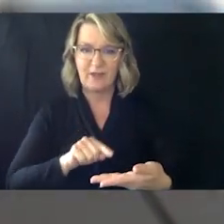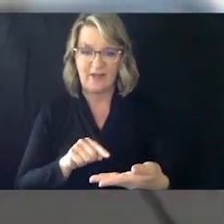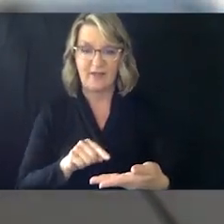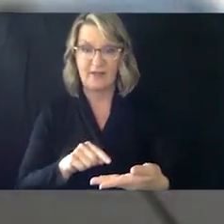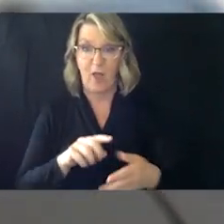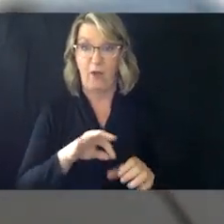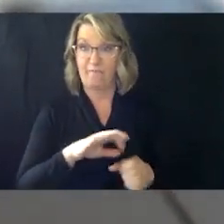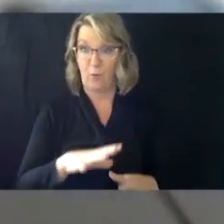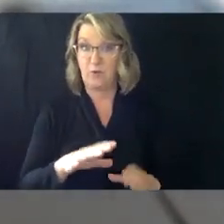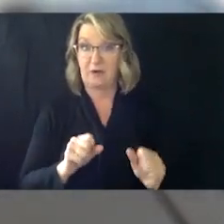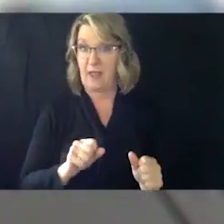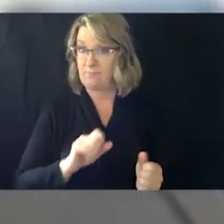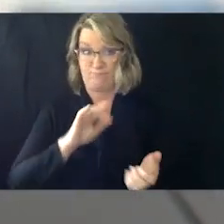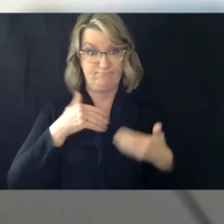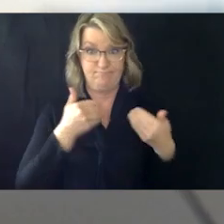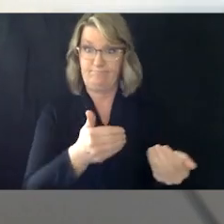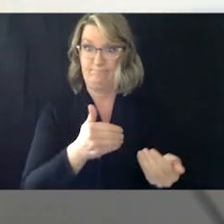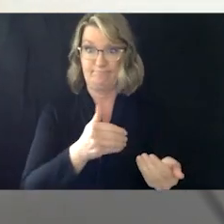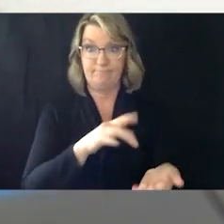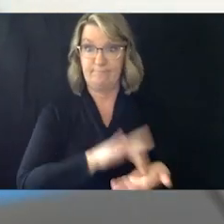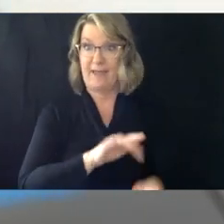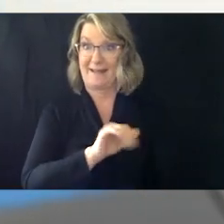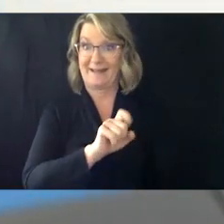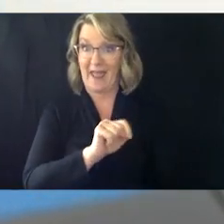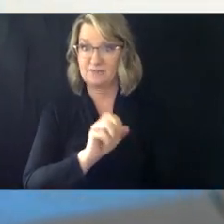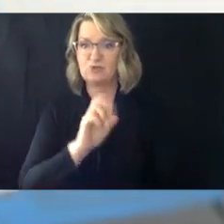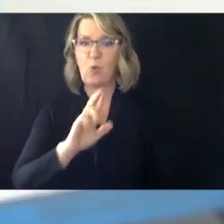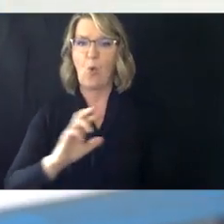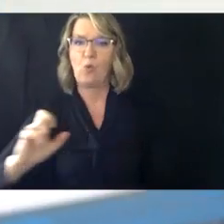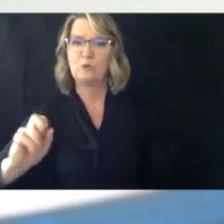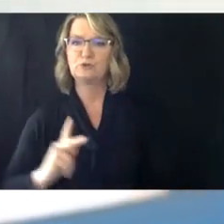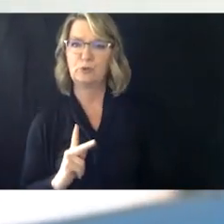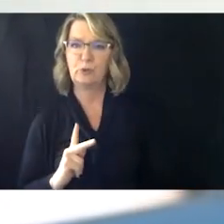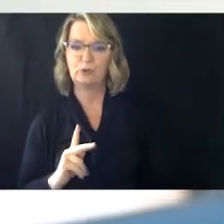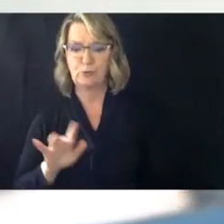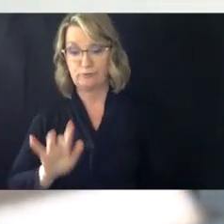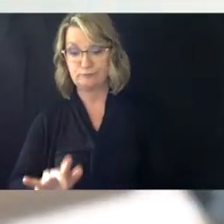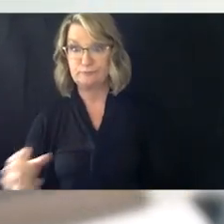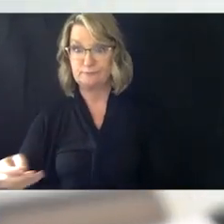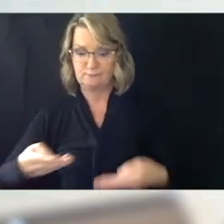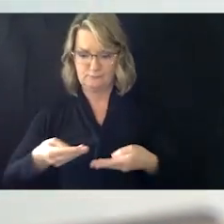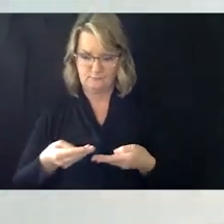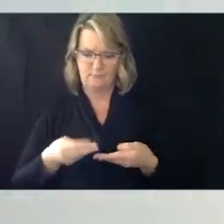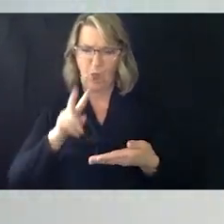can read and then the voter would have the option either cast or return so if the voter returns it